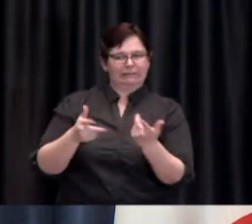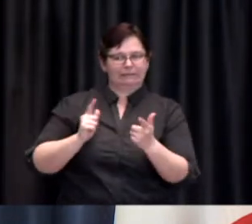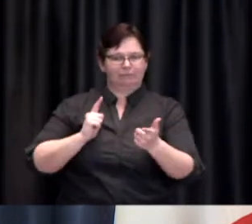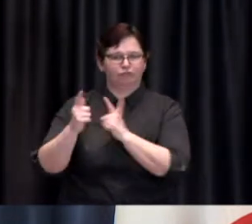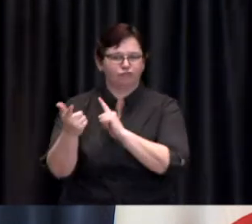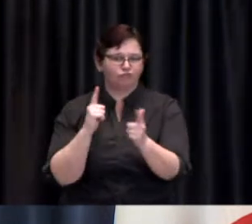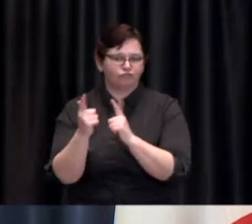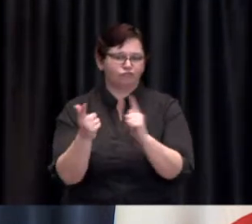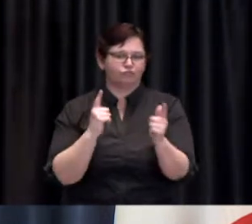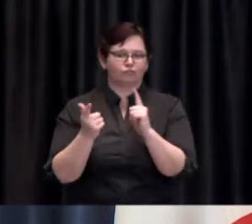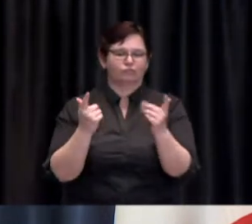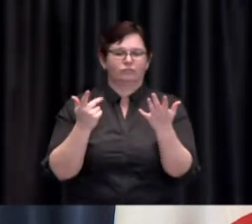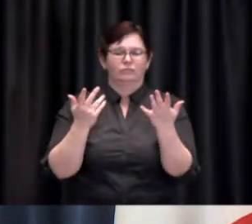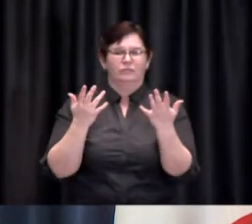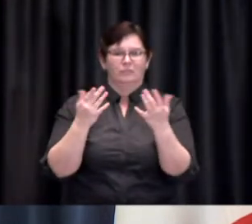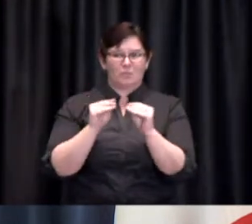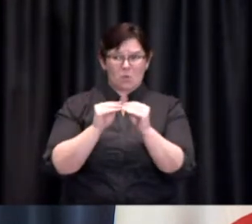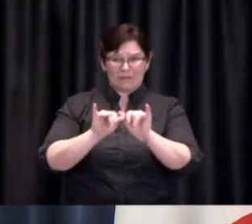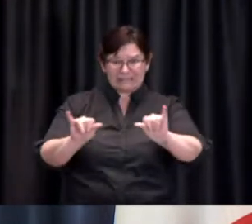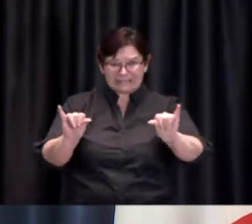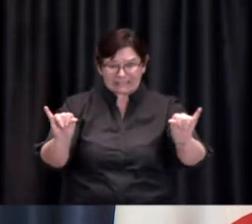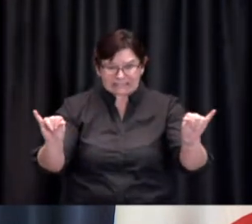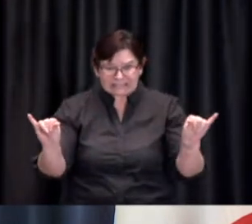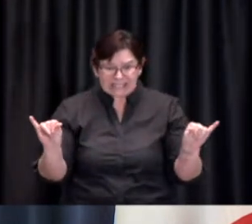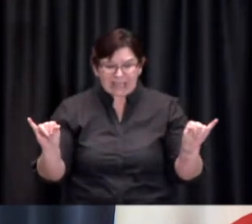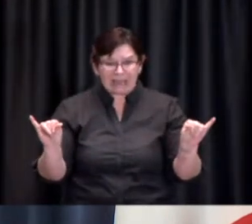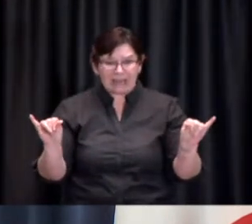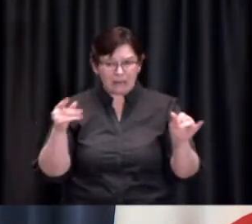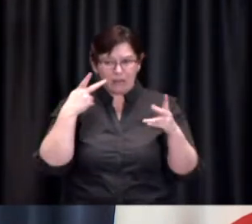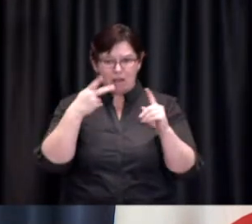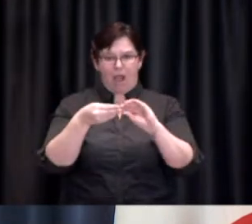we know that that will make a difference we know that how this disease spreads